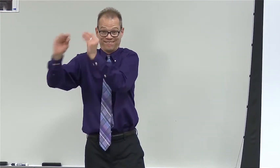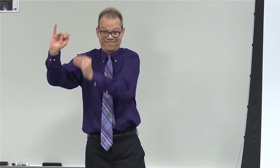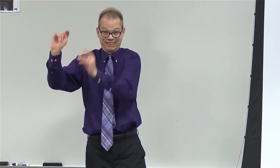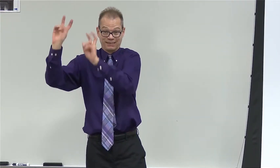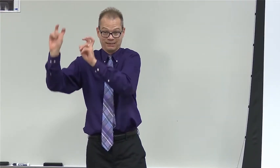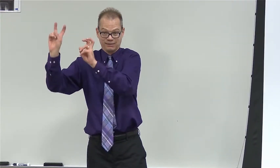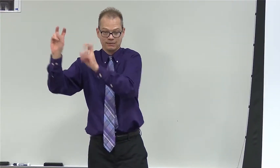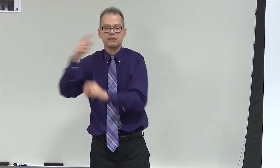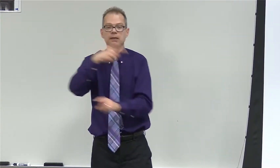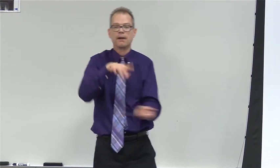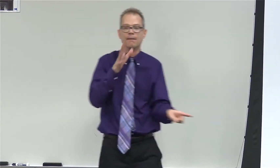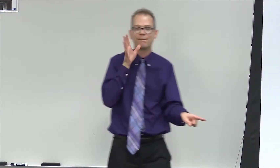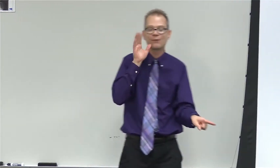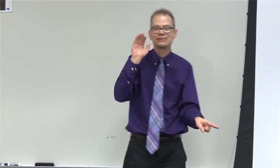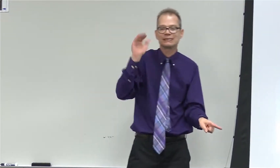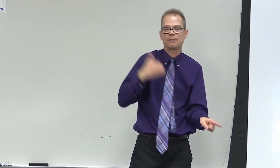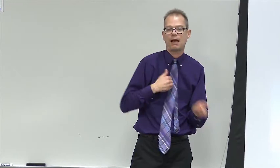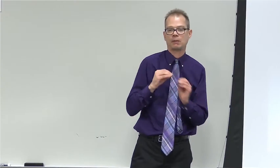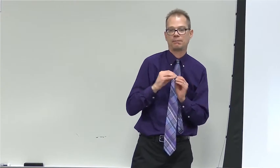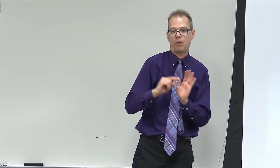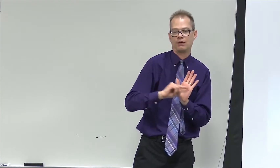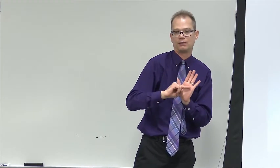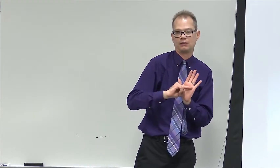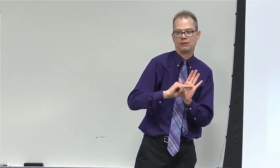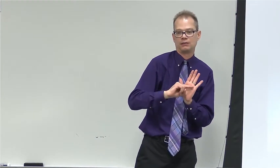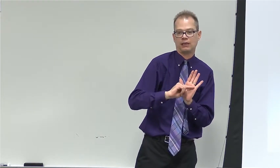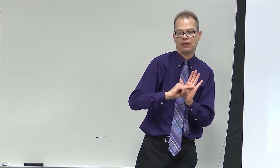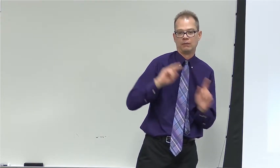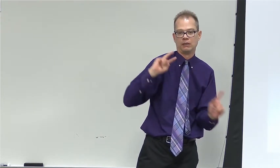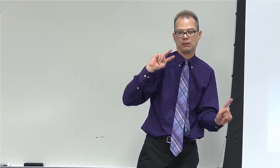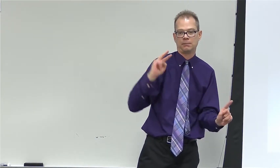for a cochlear implant or a hearing aid, then parents tended to have